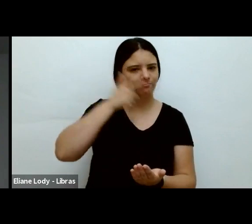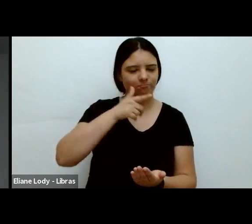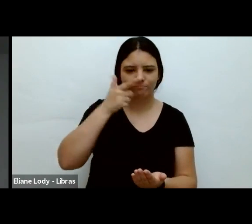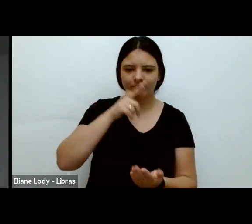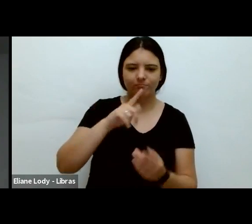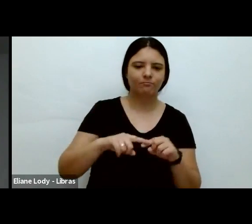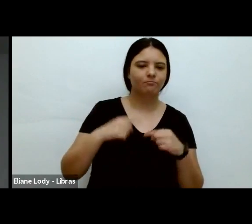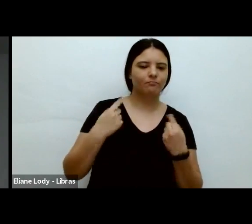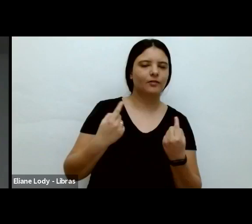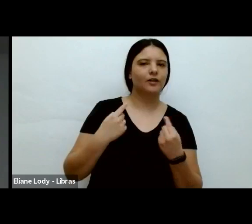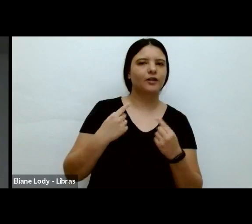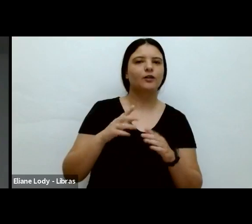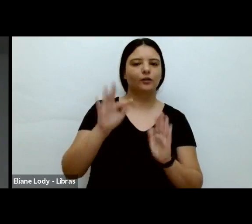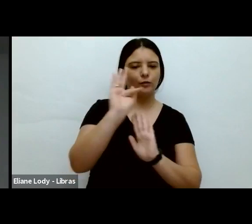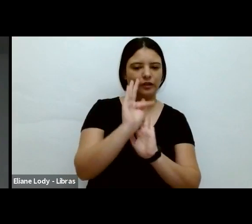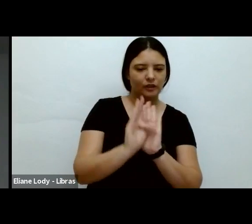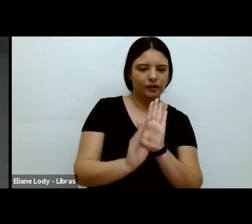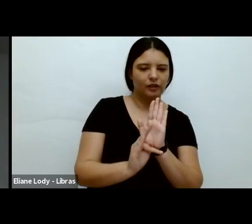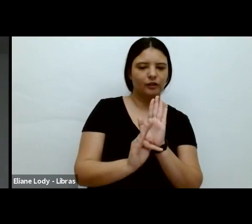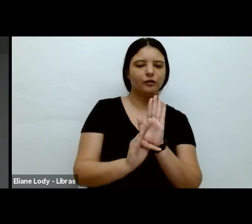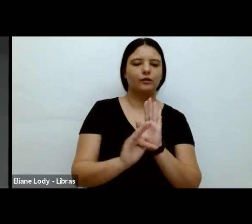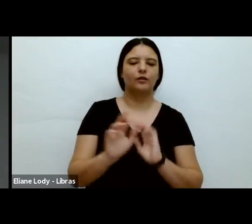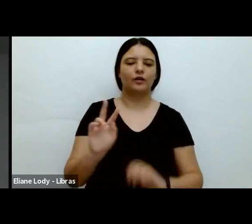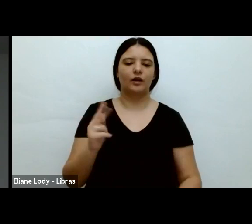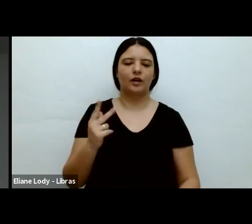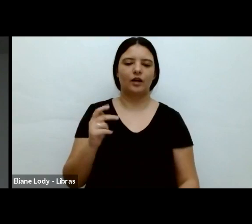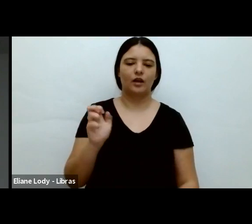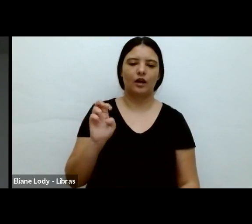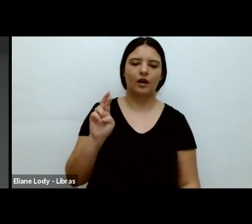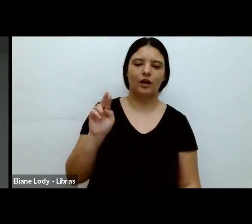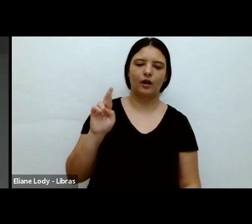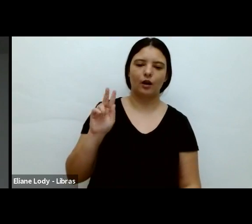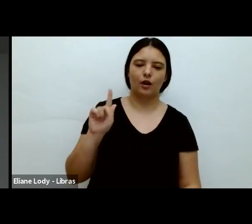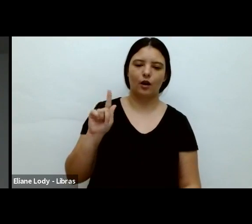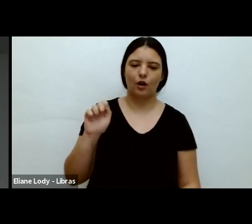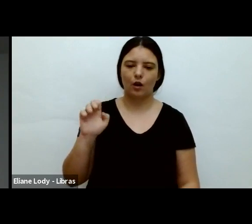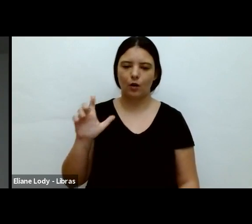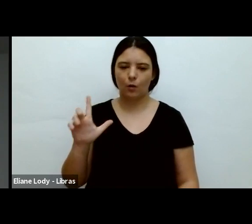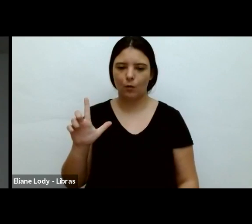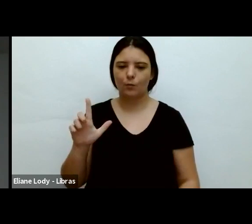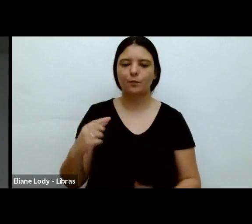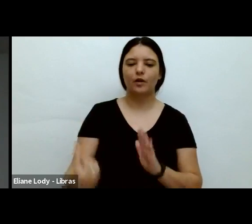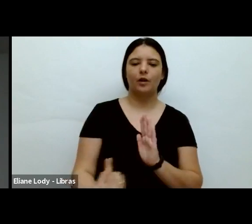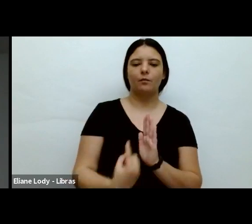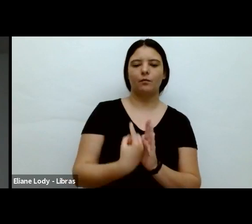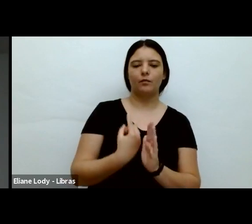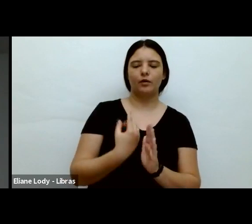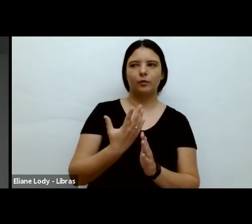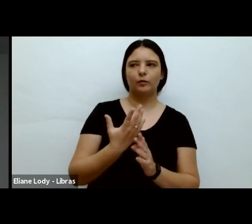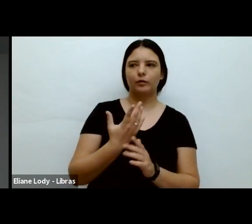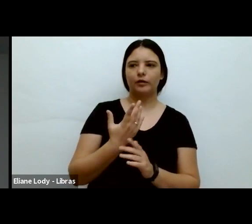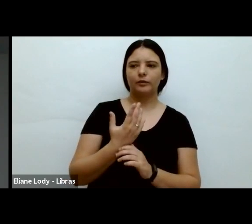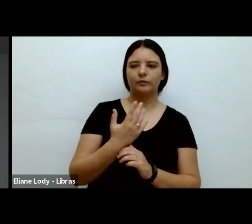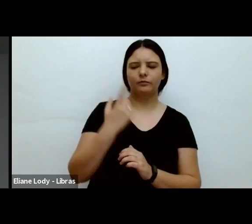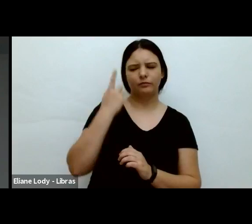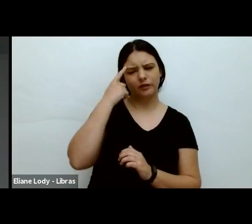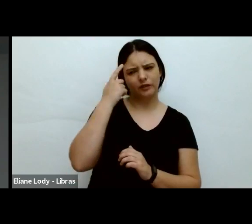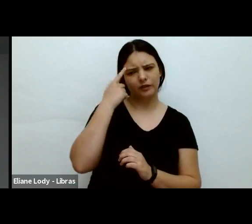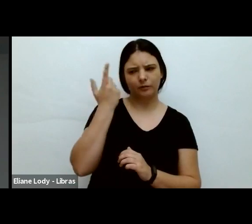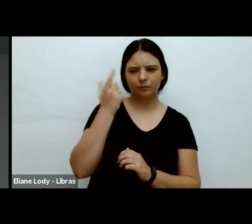and encounters, but I did read the Hegel's. text. So, Mike So, My question. on is about it